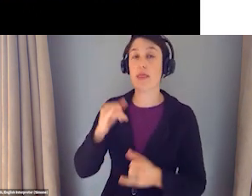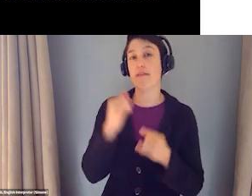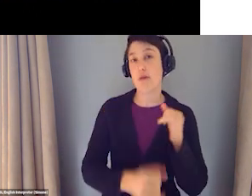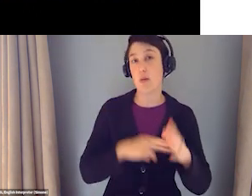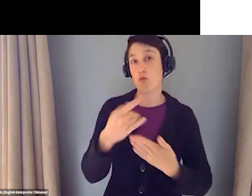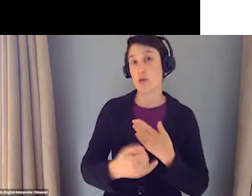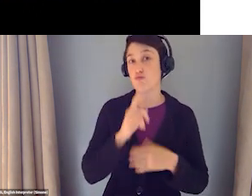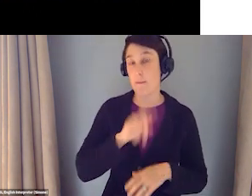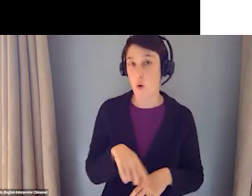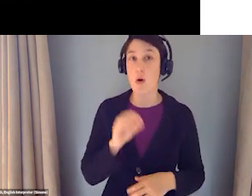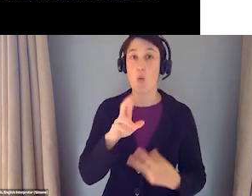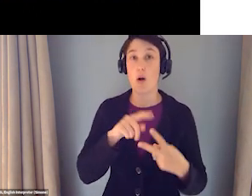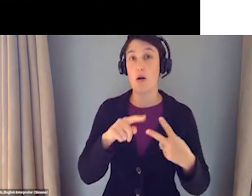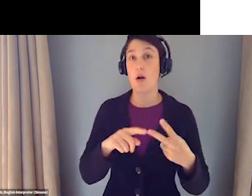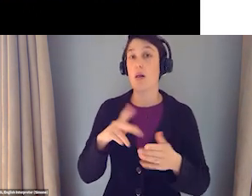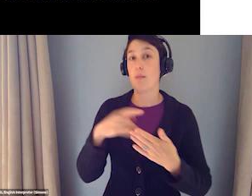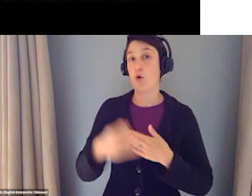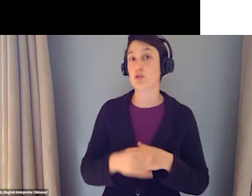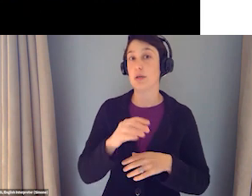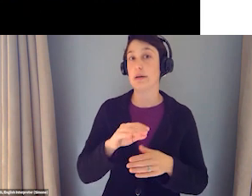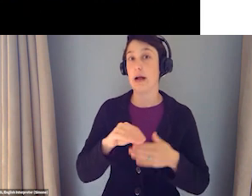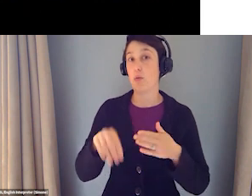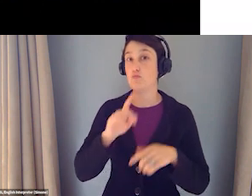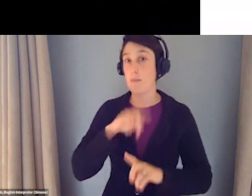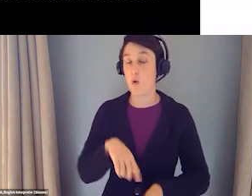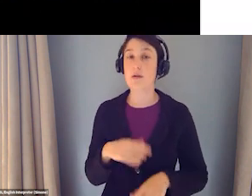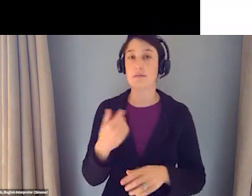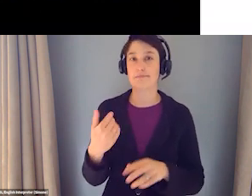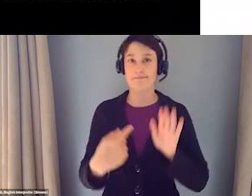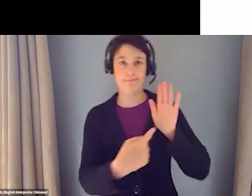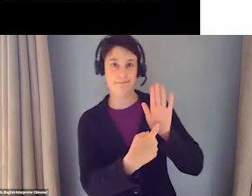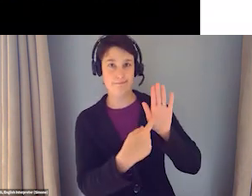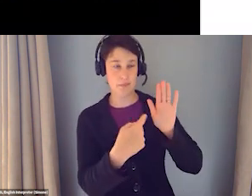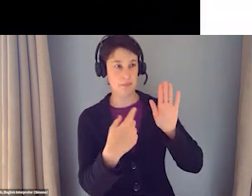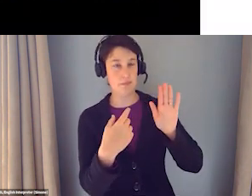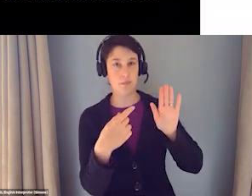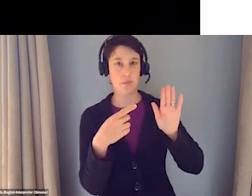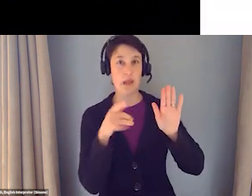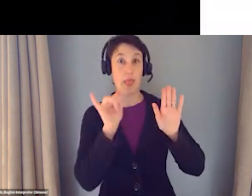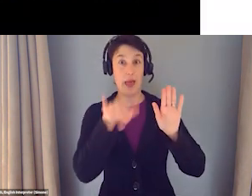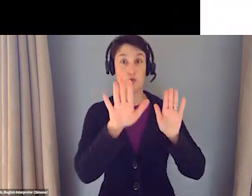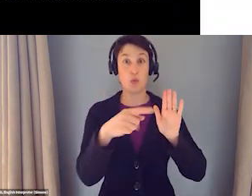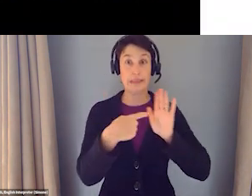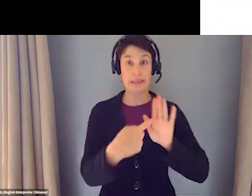it is an indication that that is your sign that you've completed the entire scope of the project.